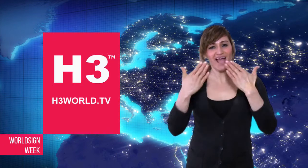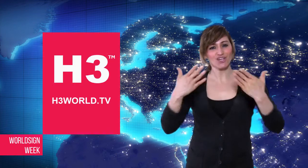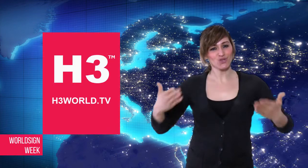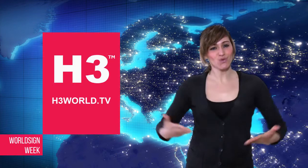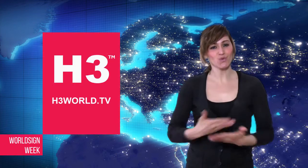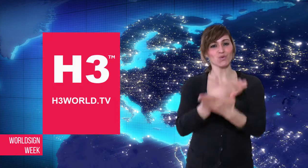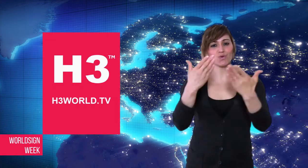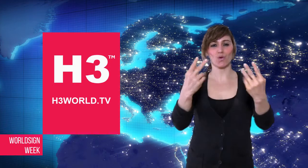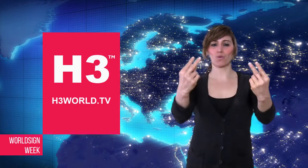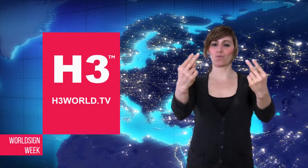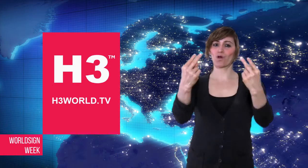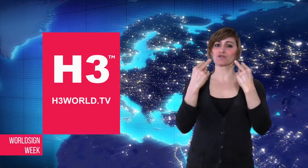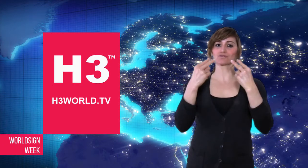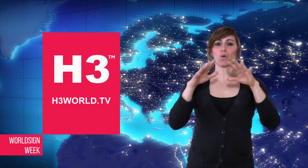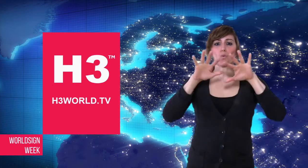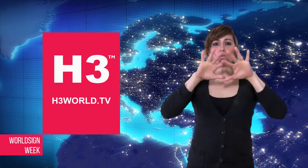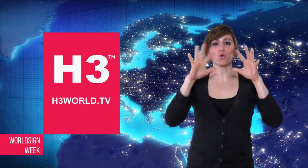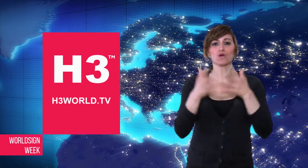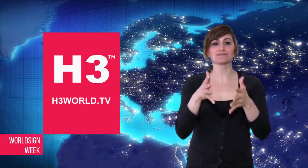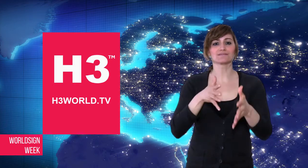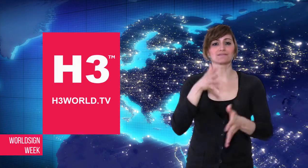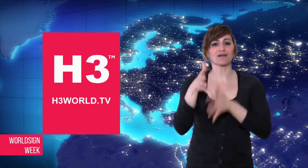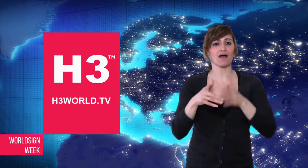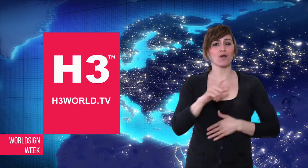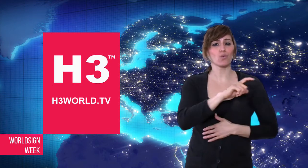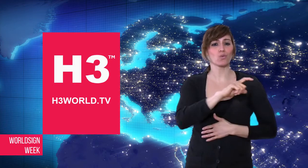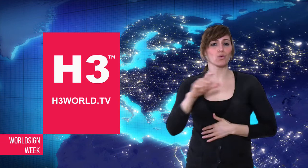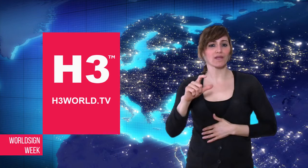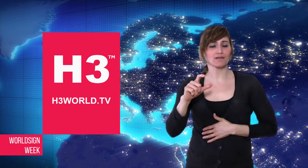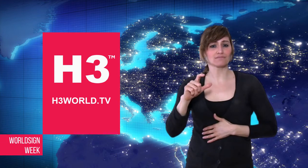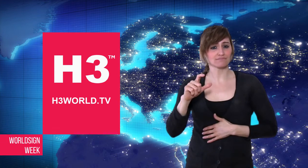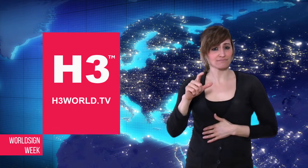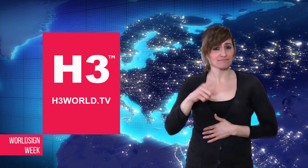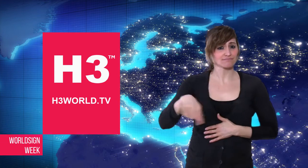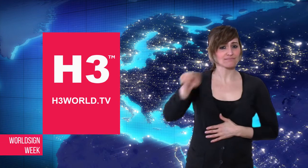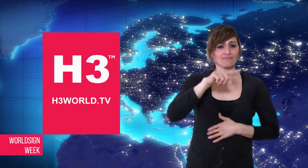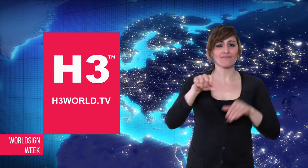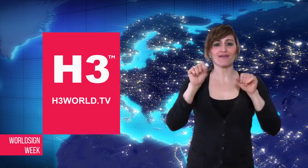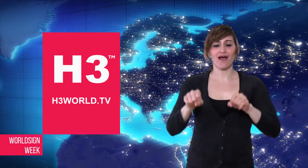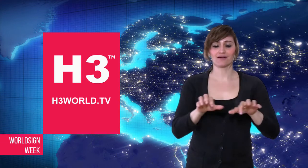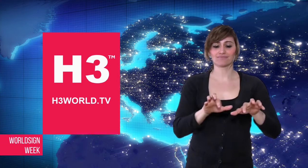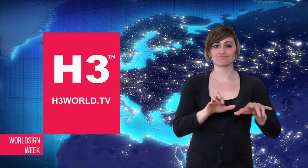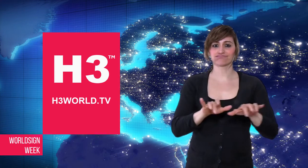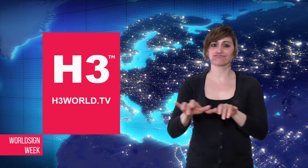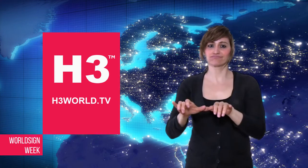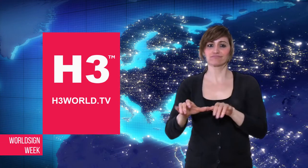Thank you for watching WorldSign Week,